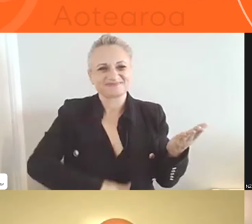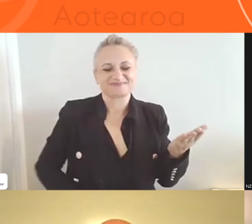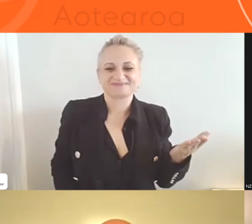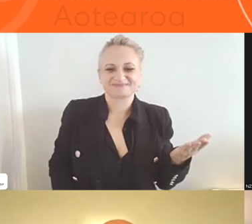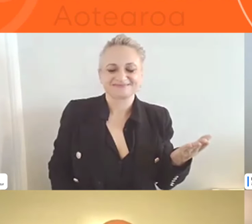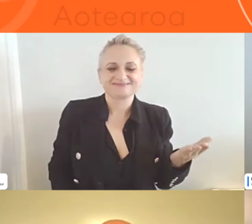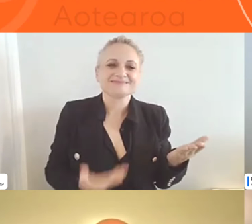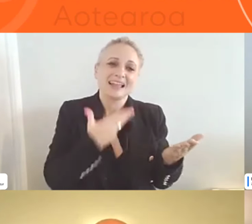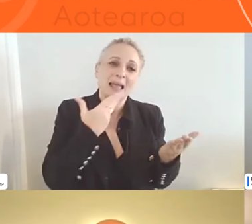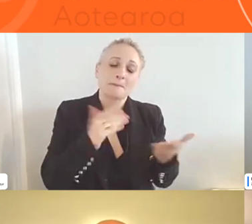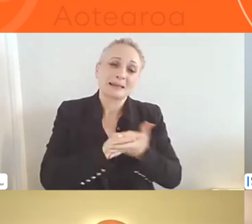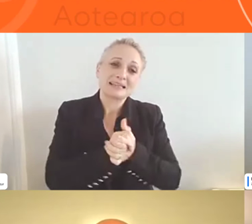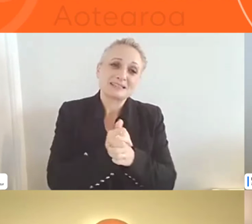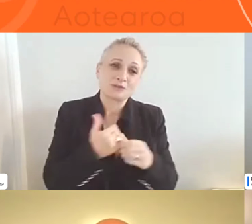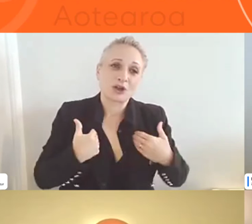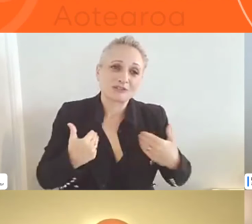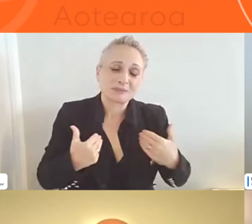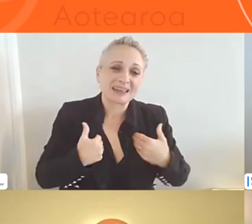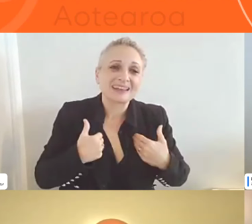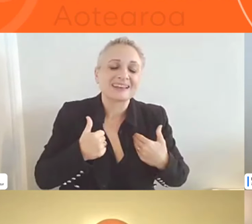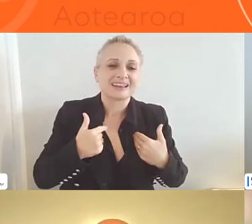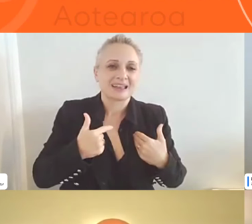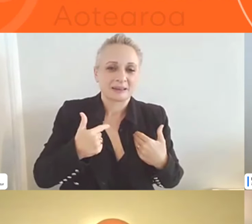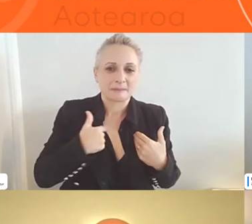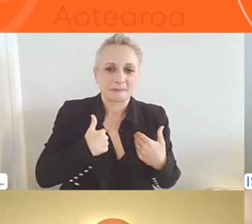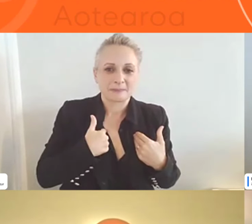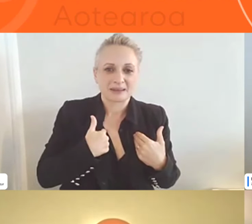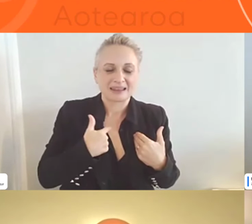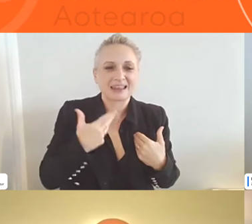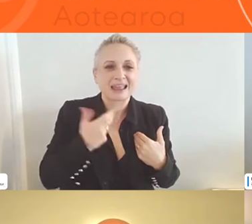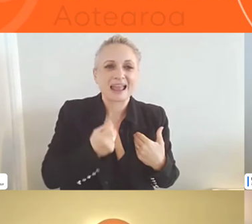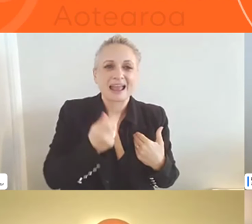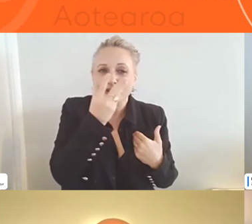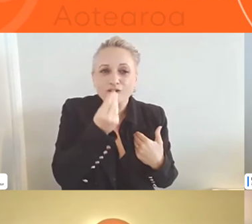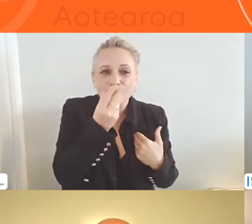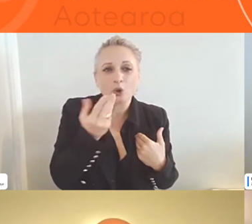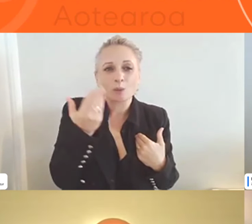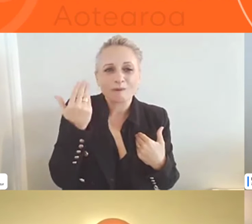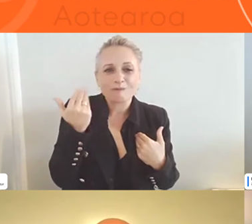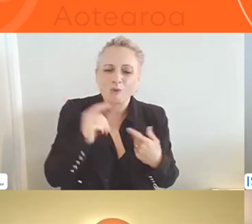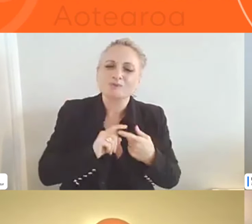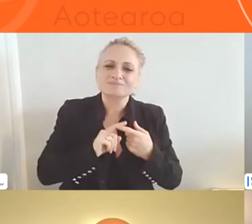I'm recovering from a nasty dose of influenza, so I'm a bit croaky